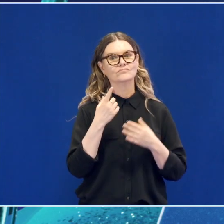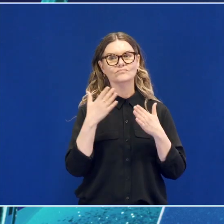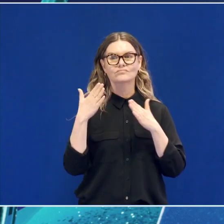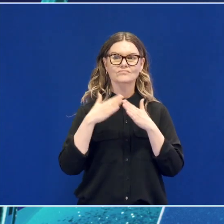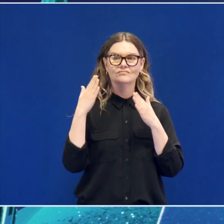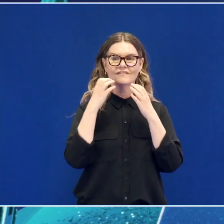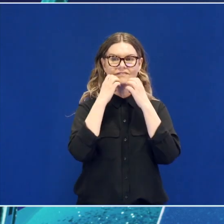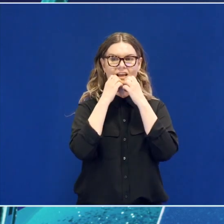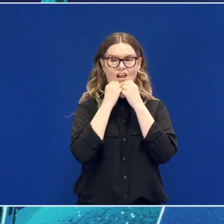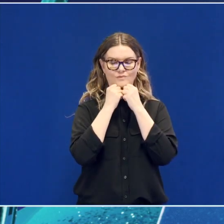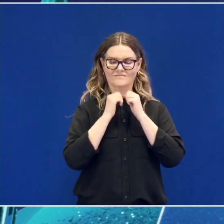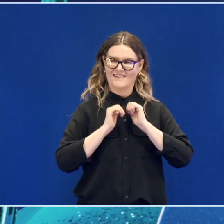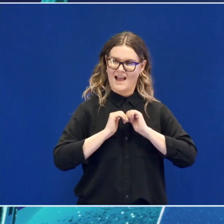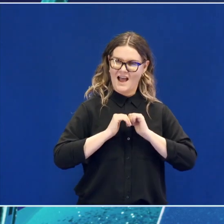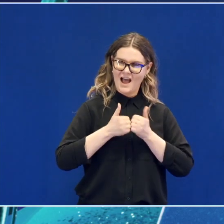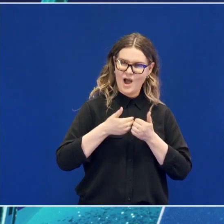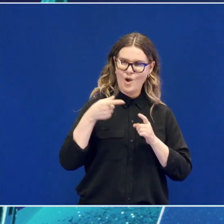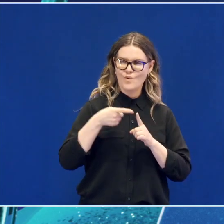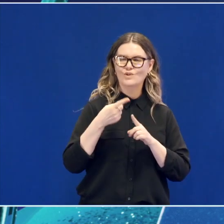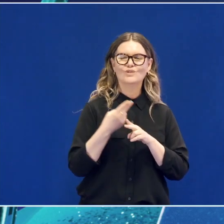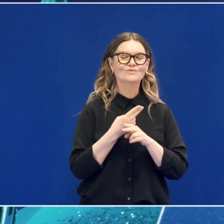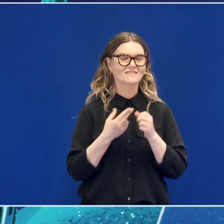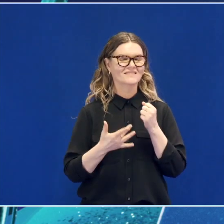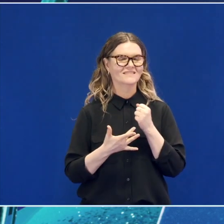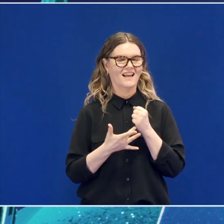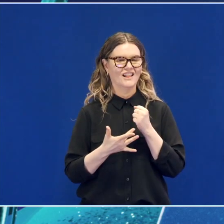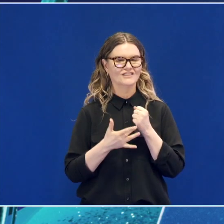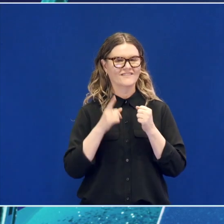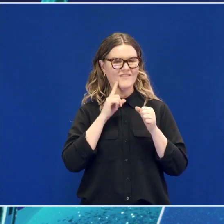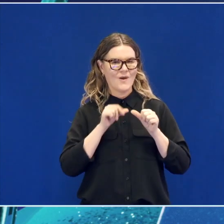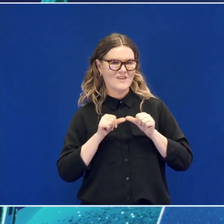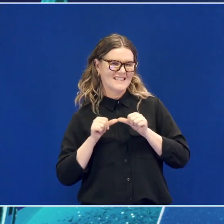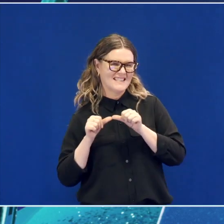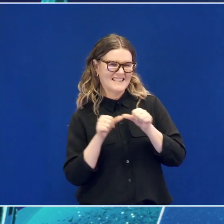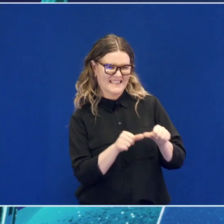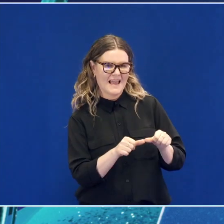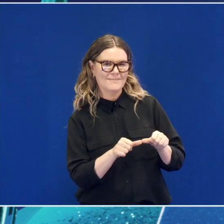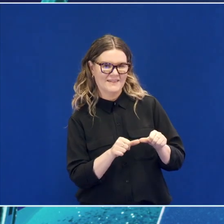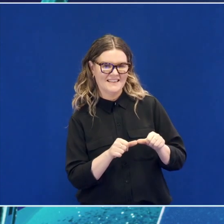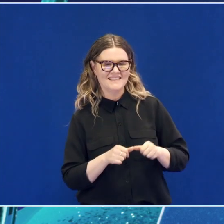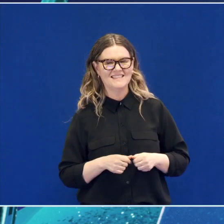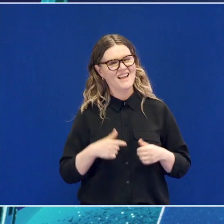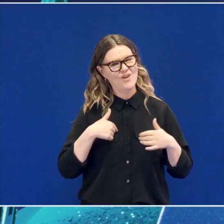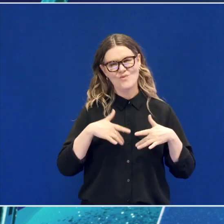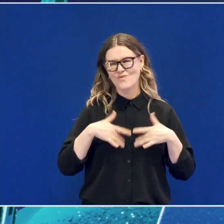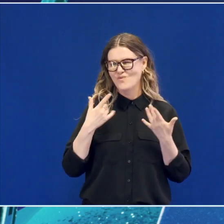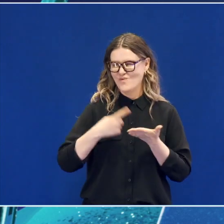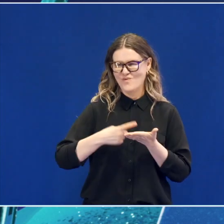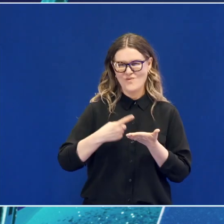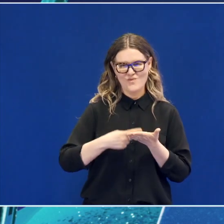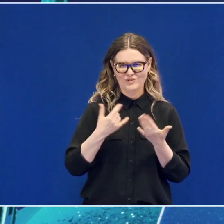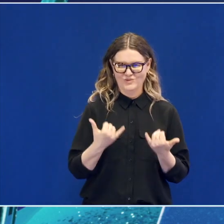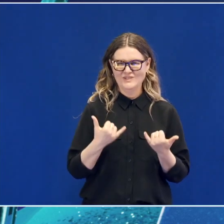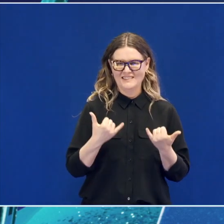So very excited to talk today about how we can use AI in particular and what the pitfalls and the advantages